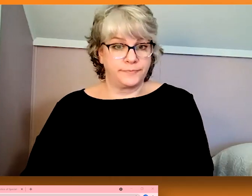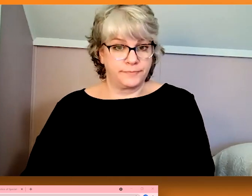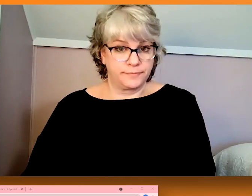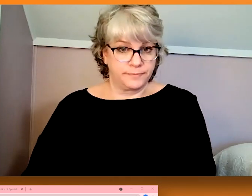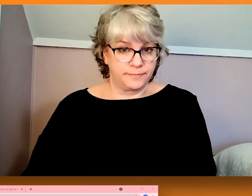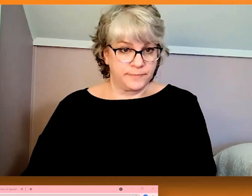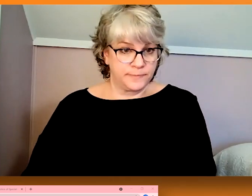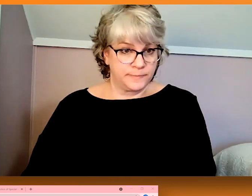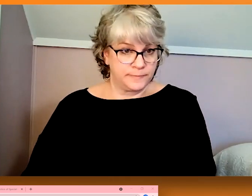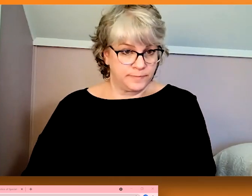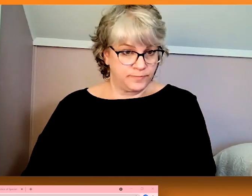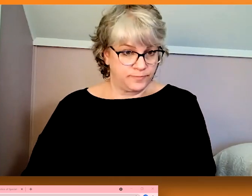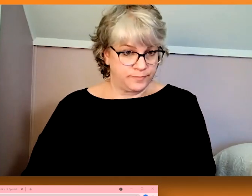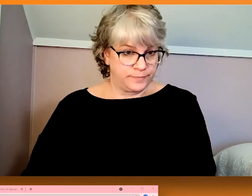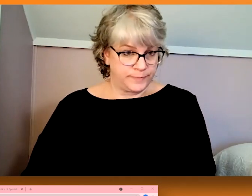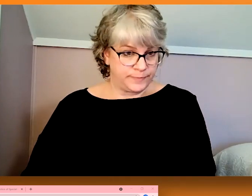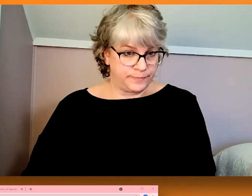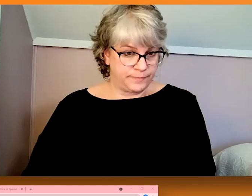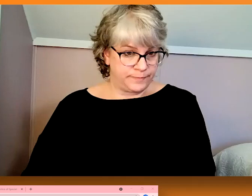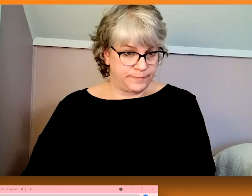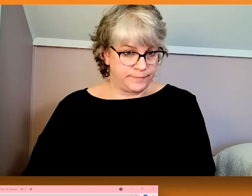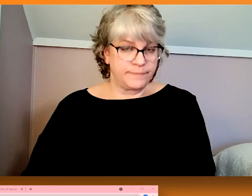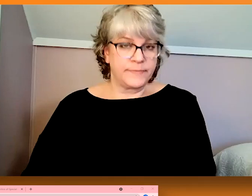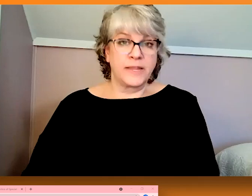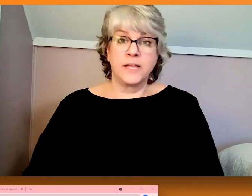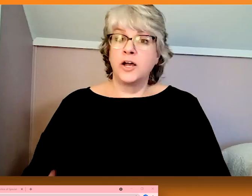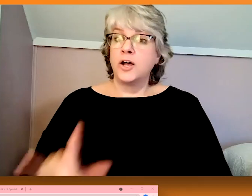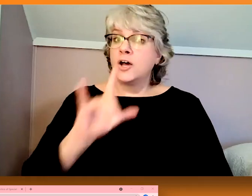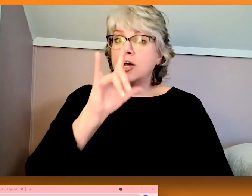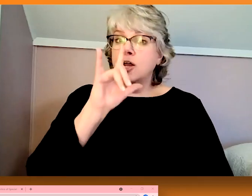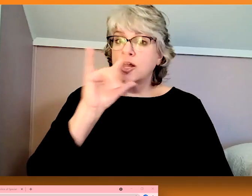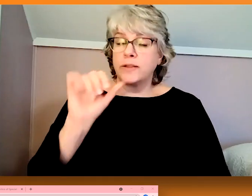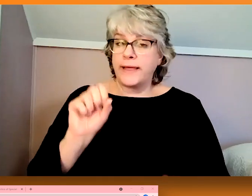saying that "It looks like you can search grants "without signing up or logging in.